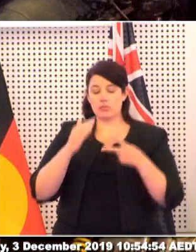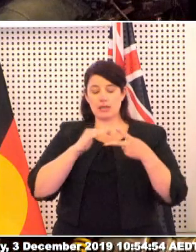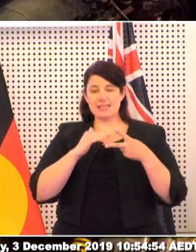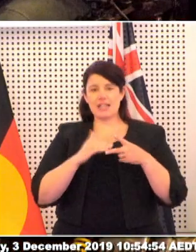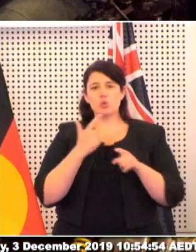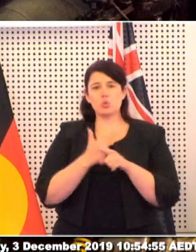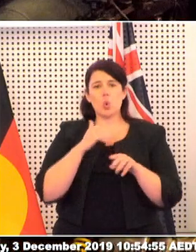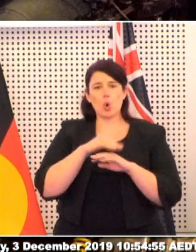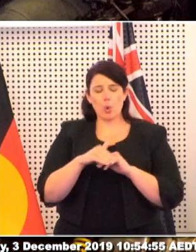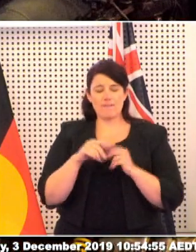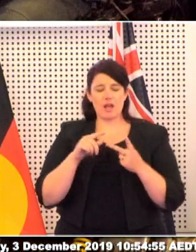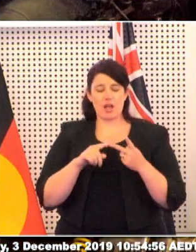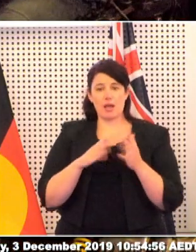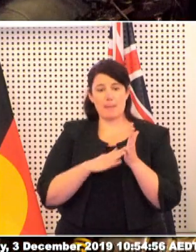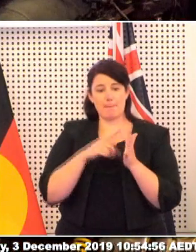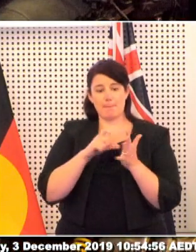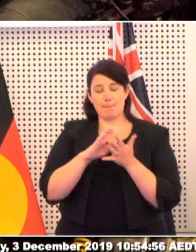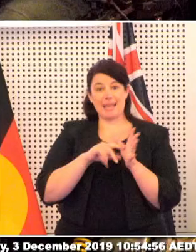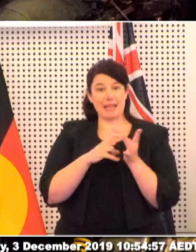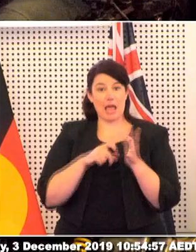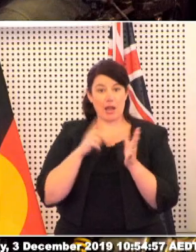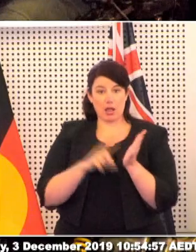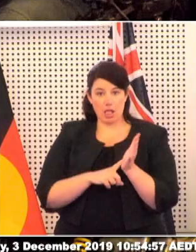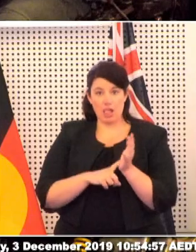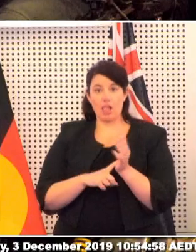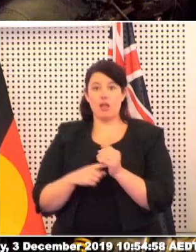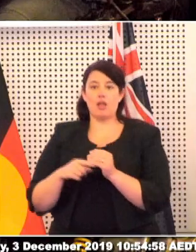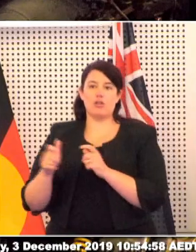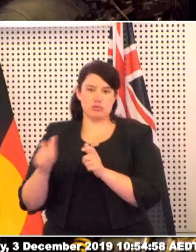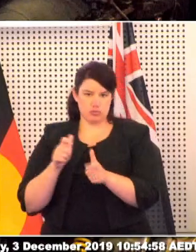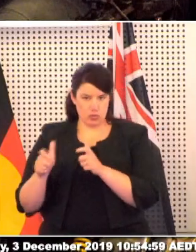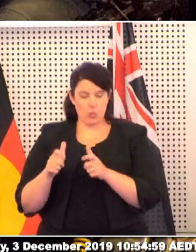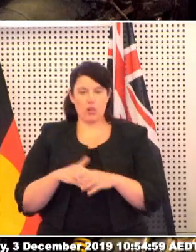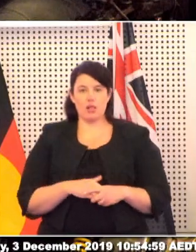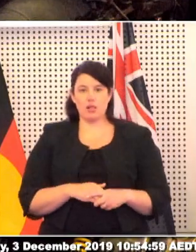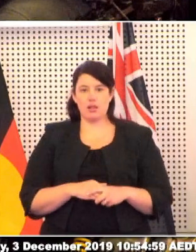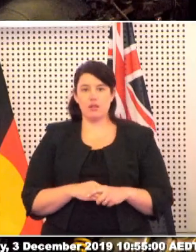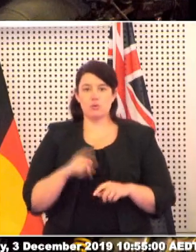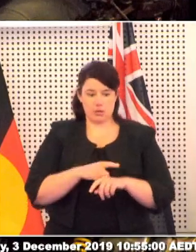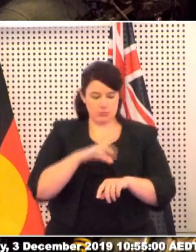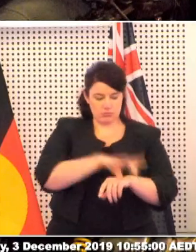So that’s the use of mechanical devices such as wrist or leg restraints that